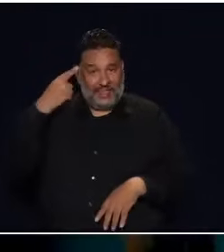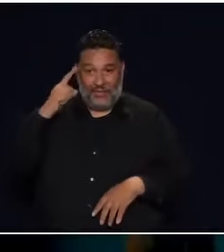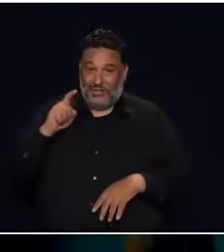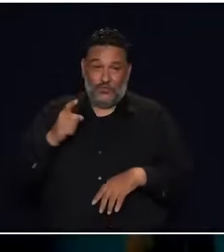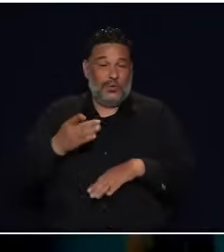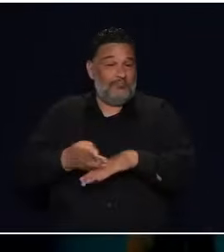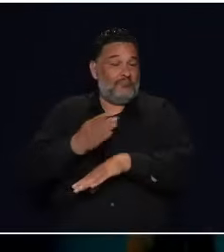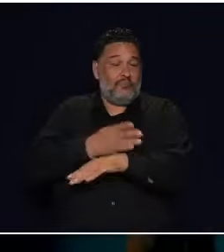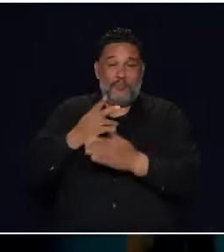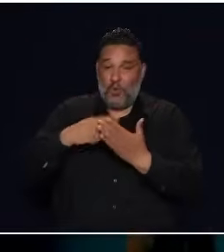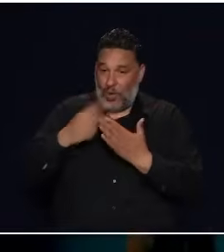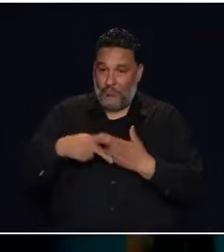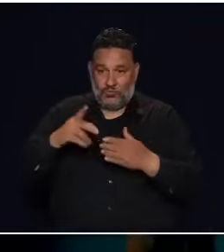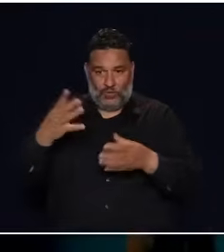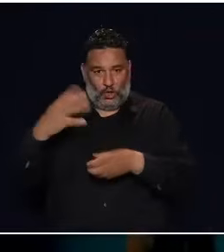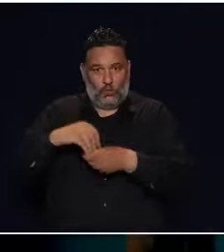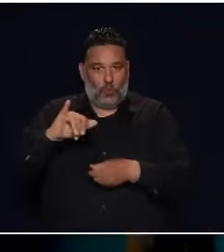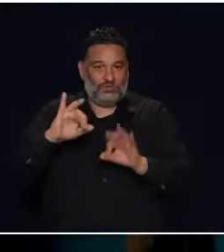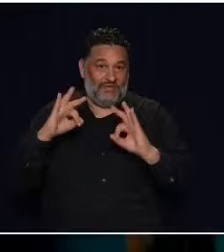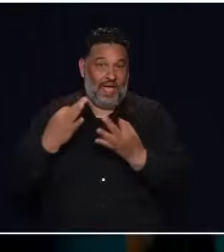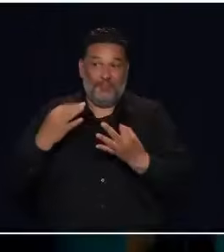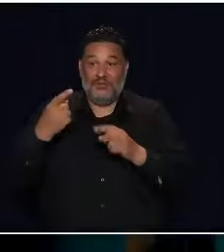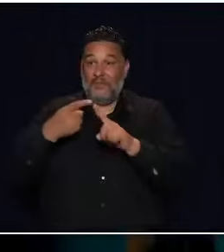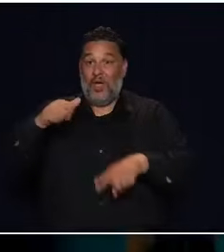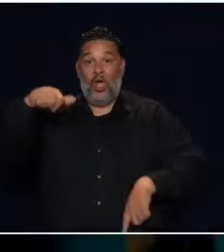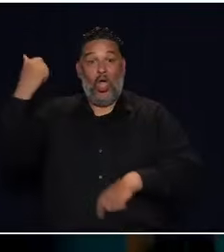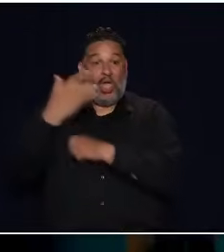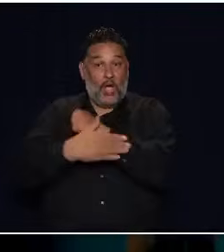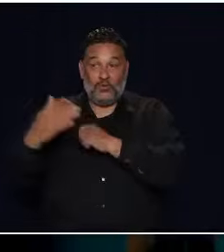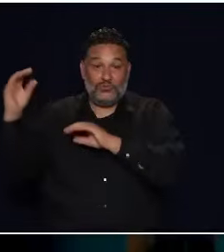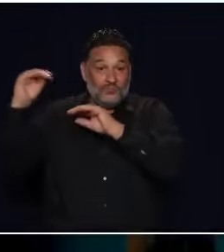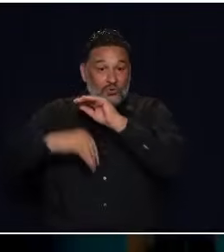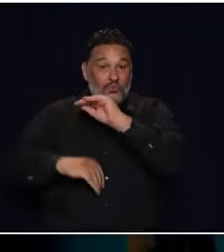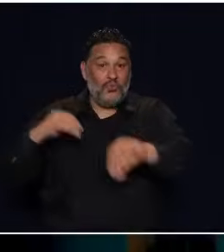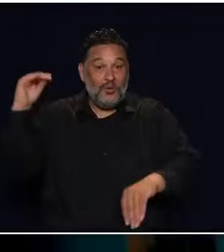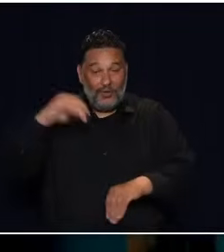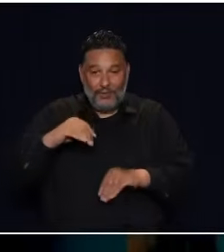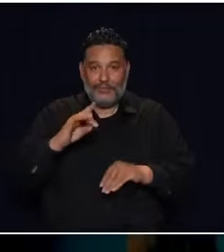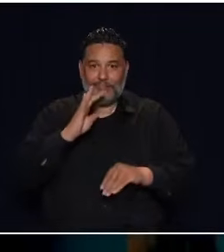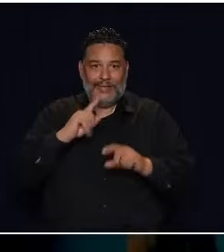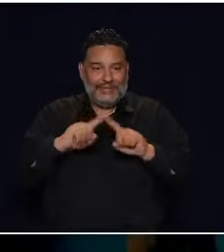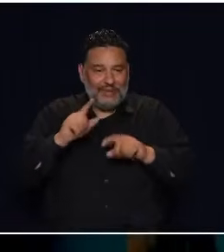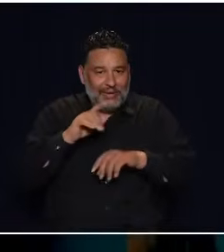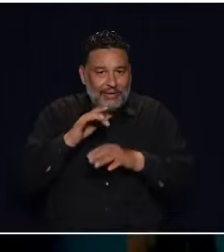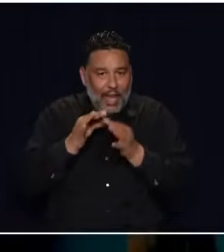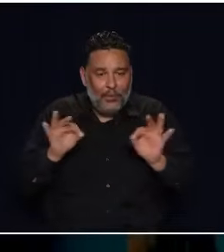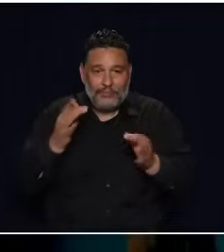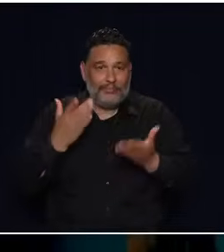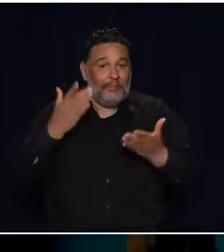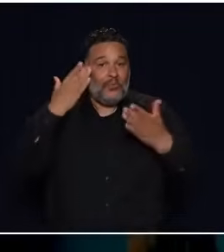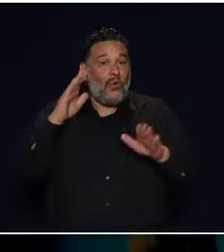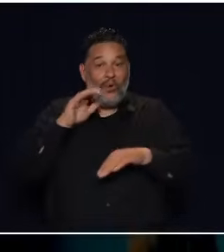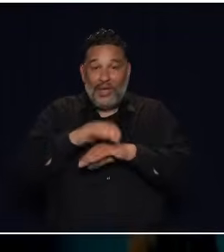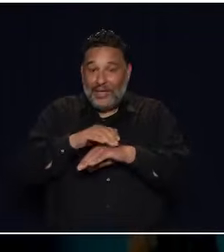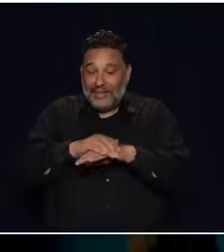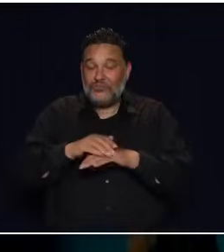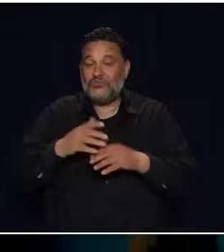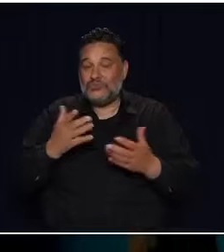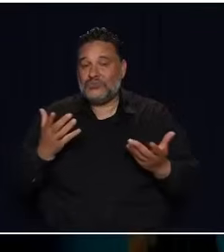STATE DOING ENOUGH TO SUPPORT ENGLISH LANGUAGE LEARNERS? I THINK WE NEED TO DO MORE.